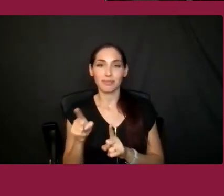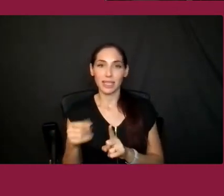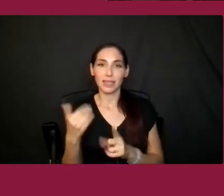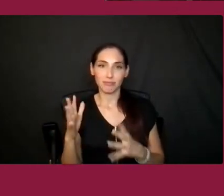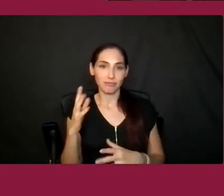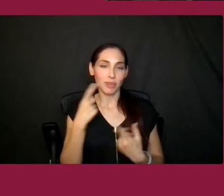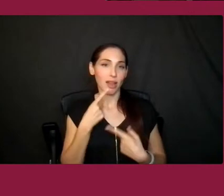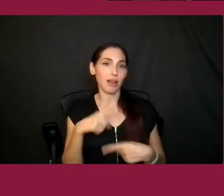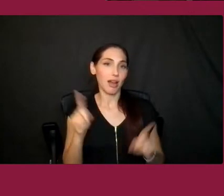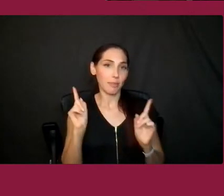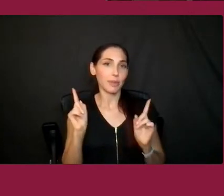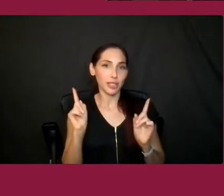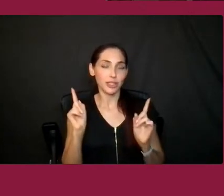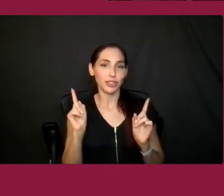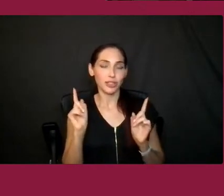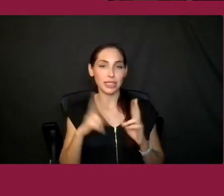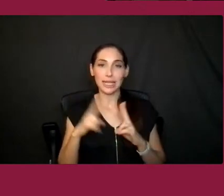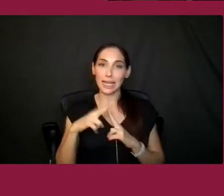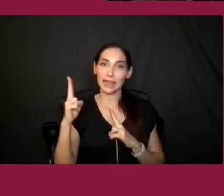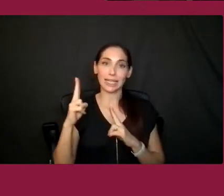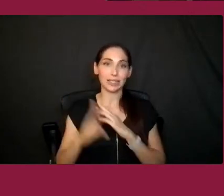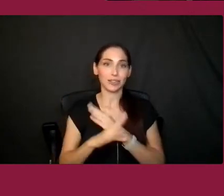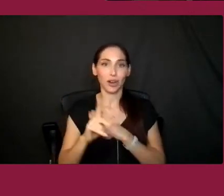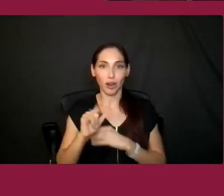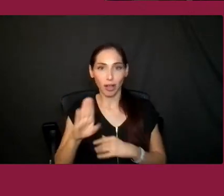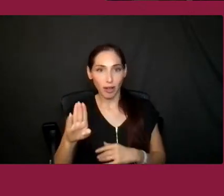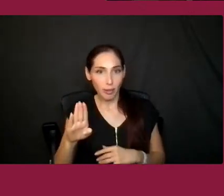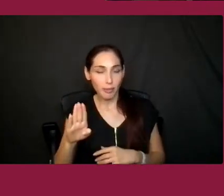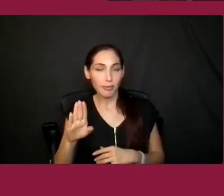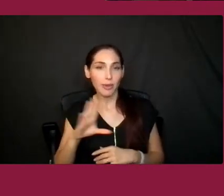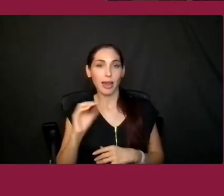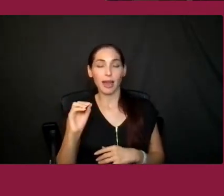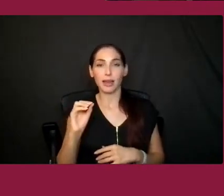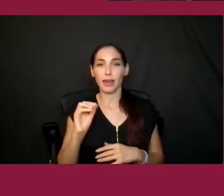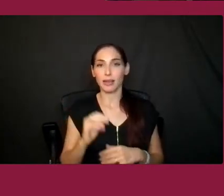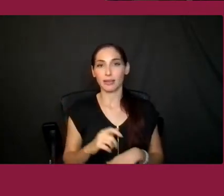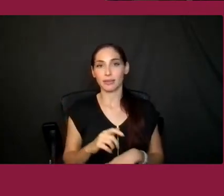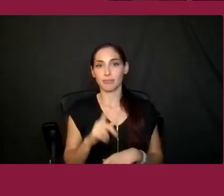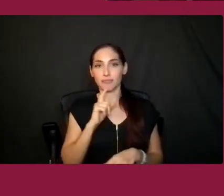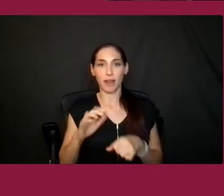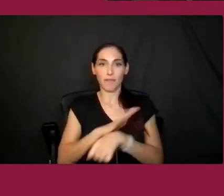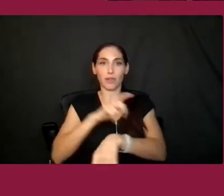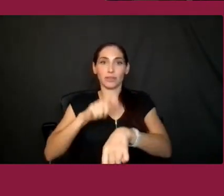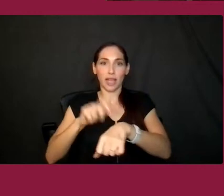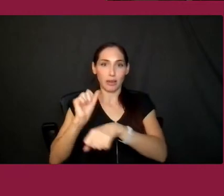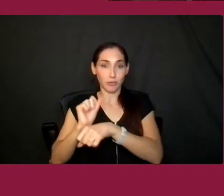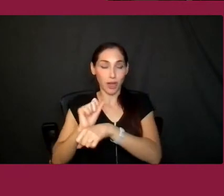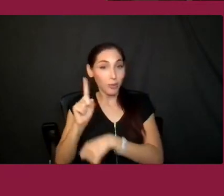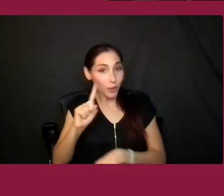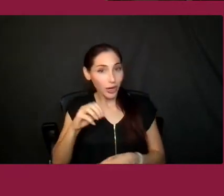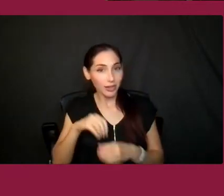an elite soccer club and tenure at the Quartz Hill High School,